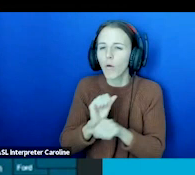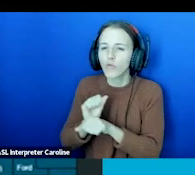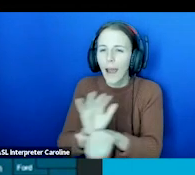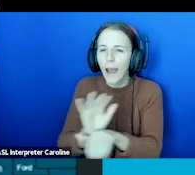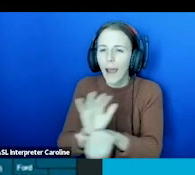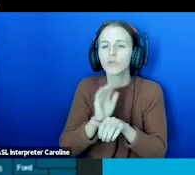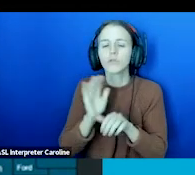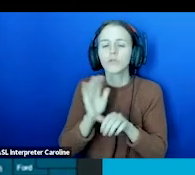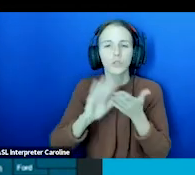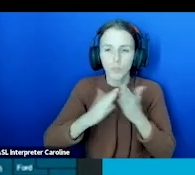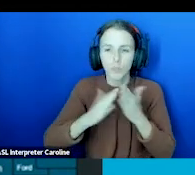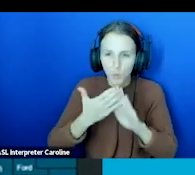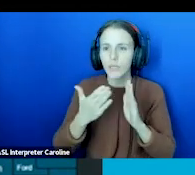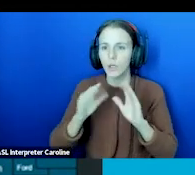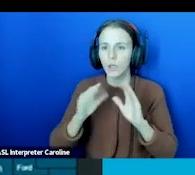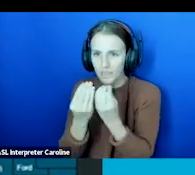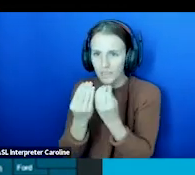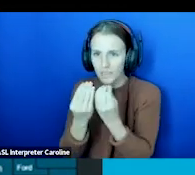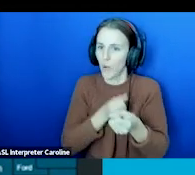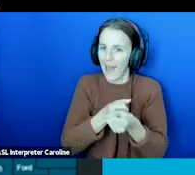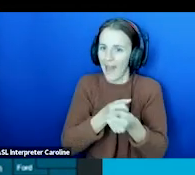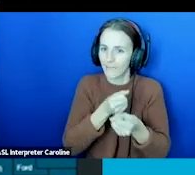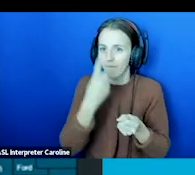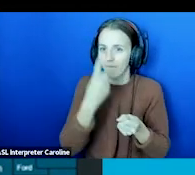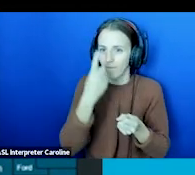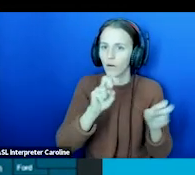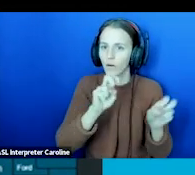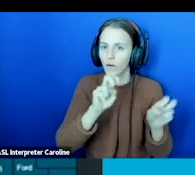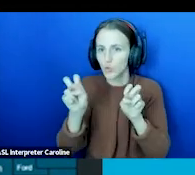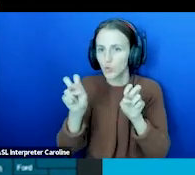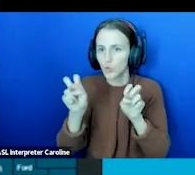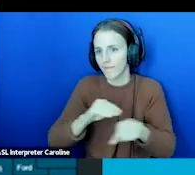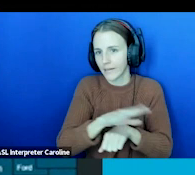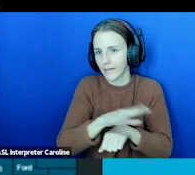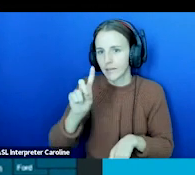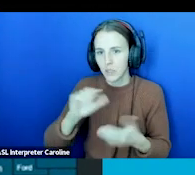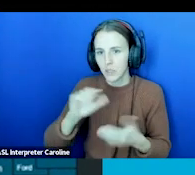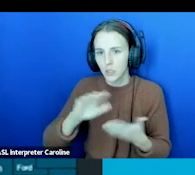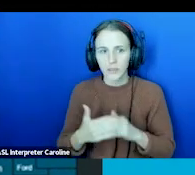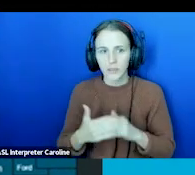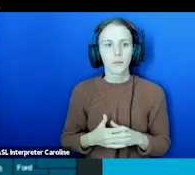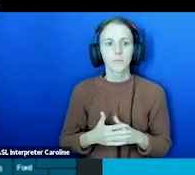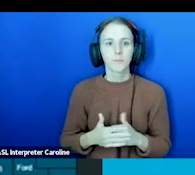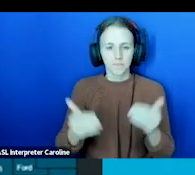WORK, HELP WITH TECHNOLOGY AND GRASSROOTS TO ADVOCATE FOR